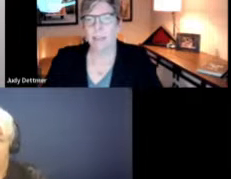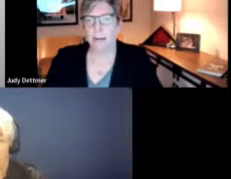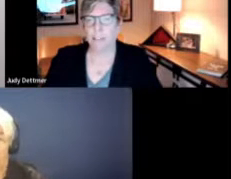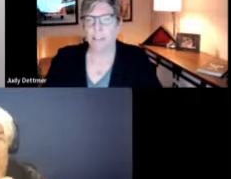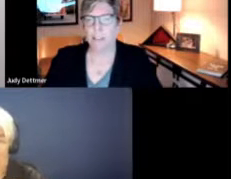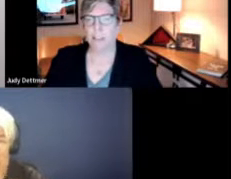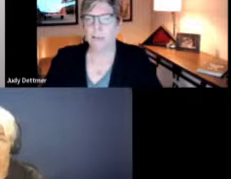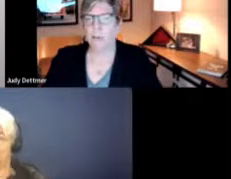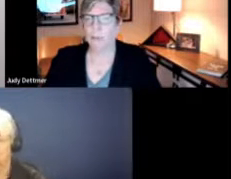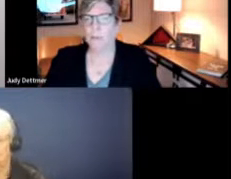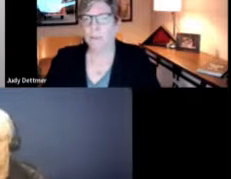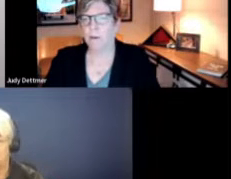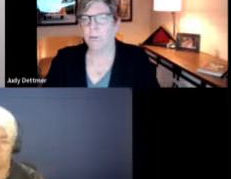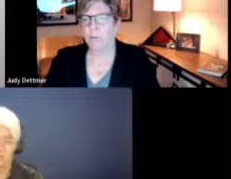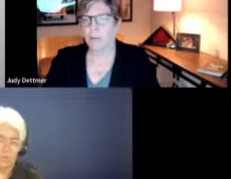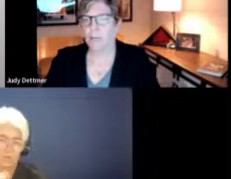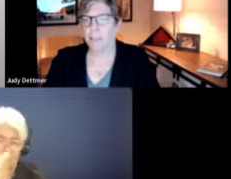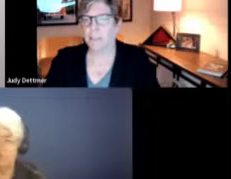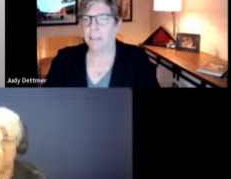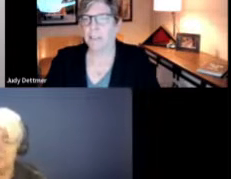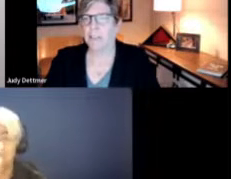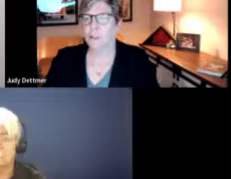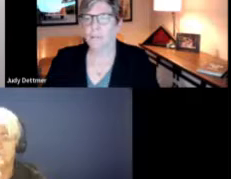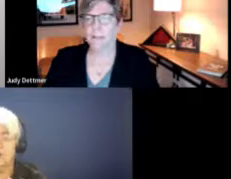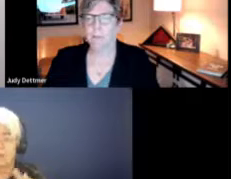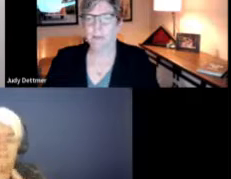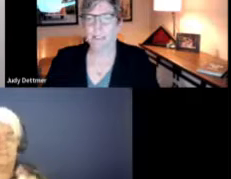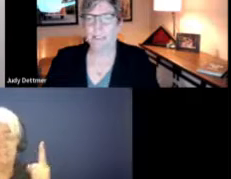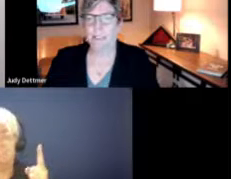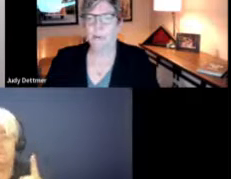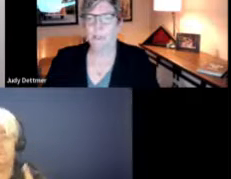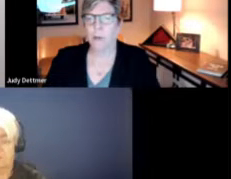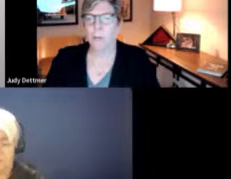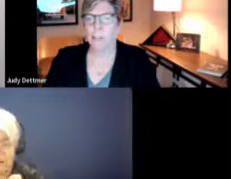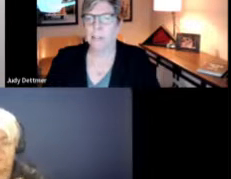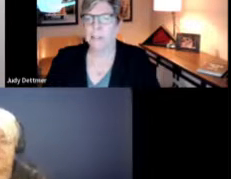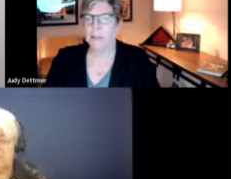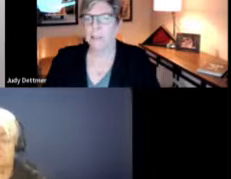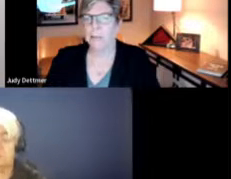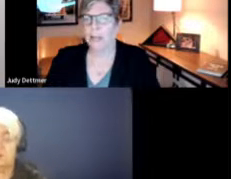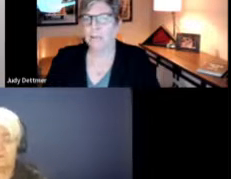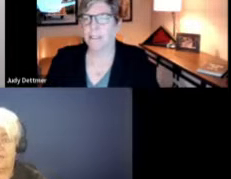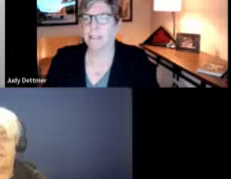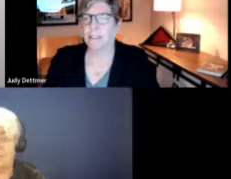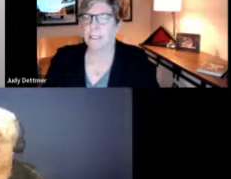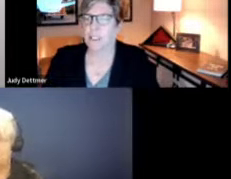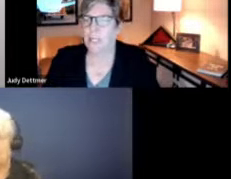accommodations to increase survivors chances and achieving their various legal requirements and starting their lives. Jack